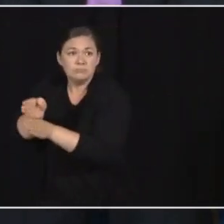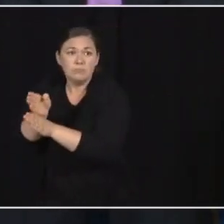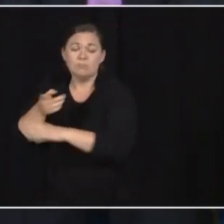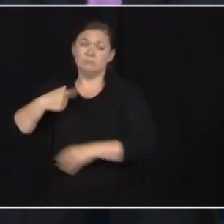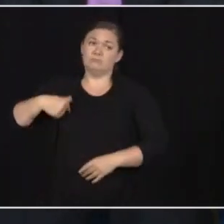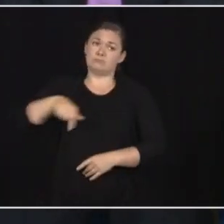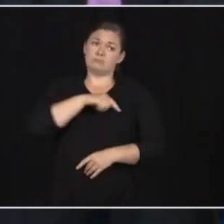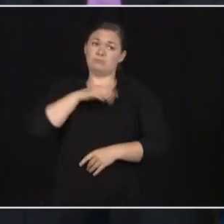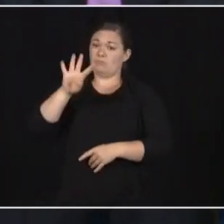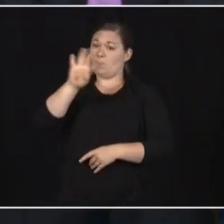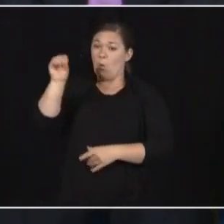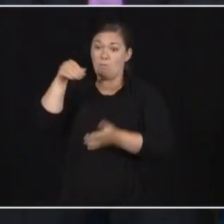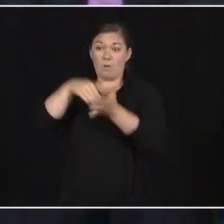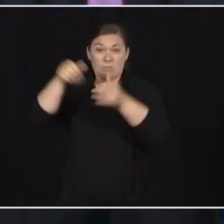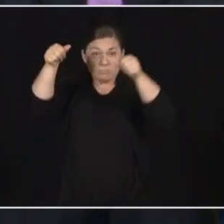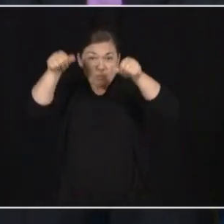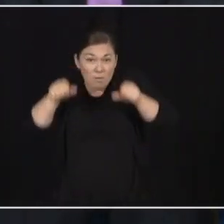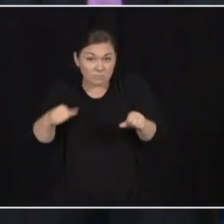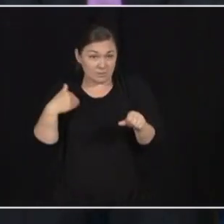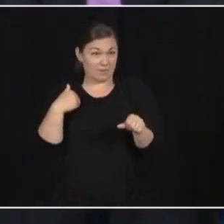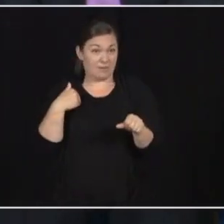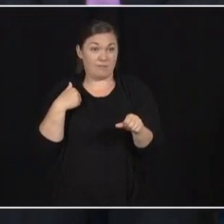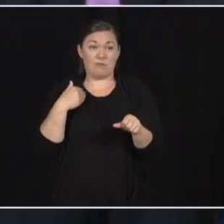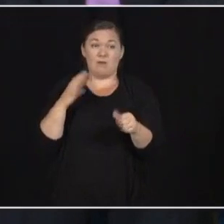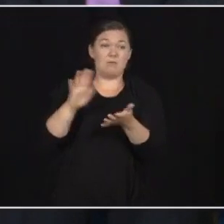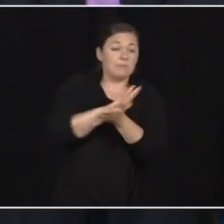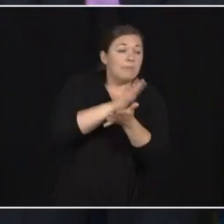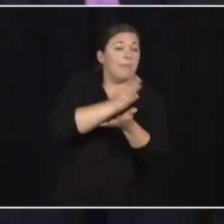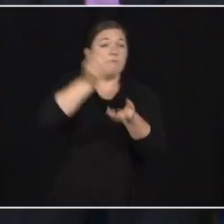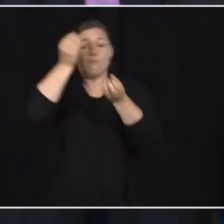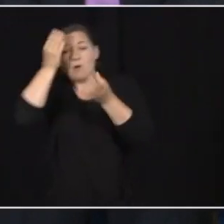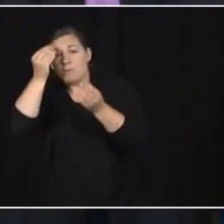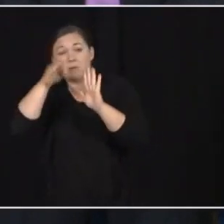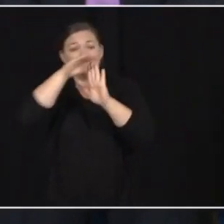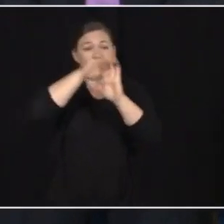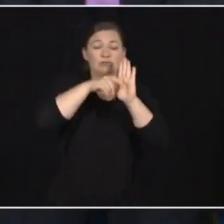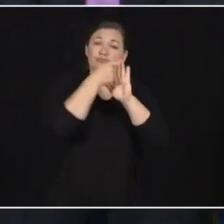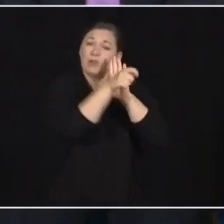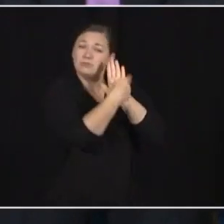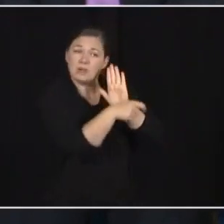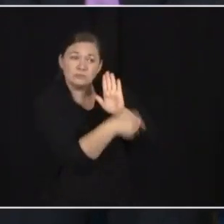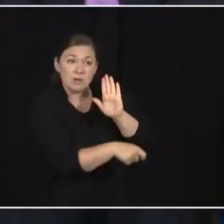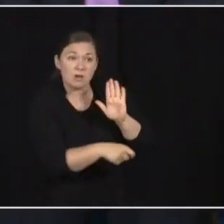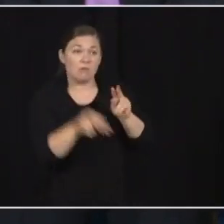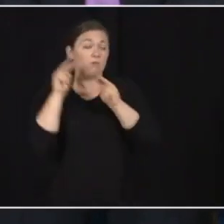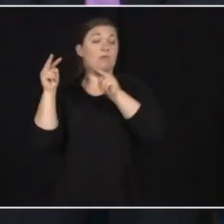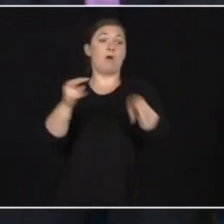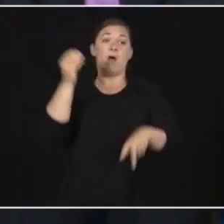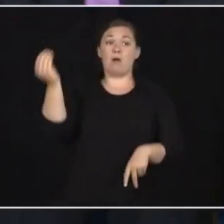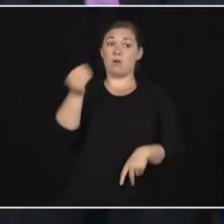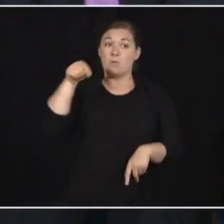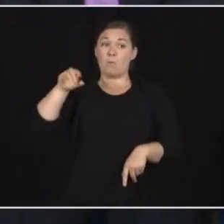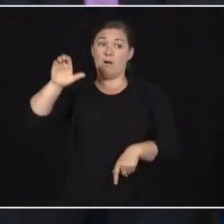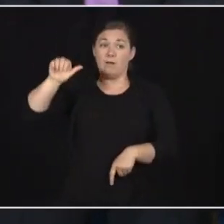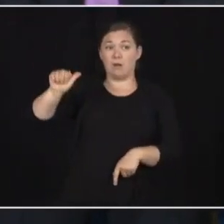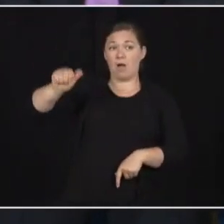Ontario's health and safety organizations have posted 139 sector specific workplace guidance documents. We posted an additional 40 posters and tip sheets. You can find them all@ontario.ca/COVID-19